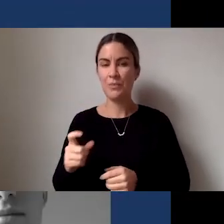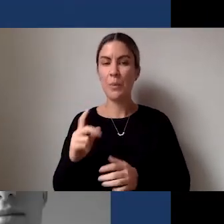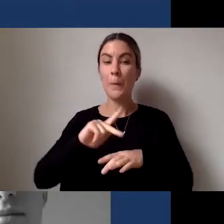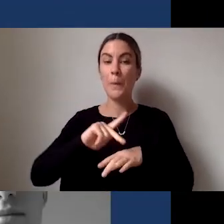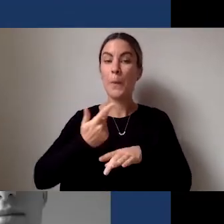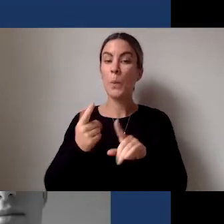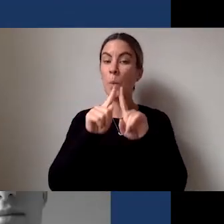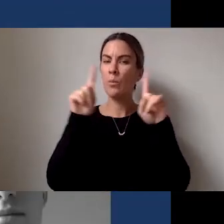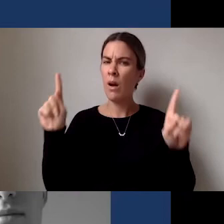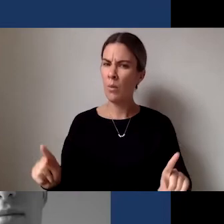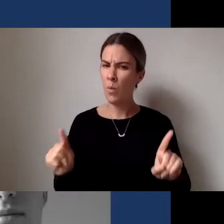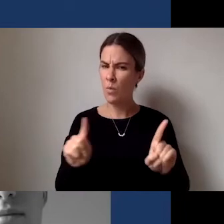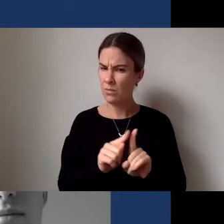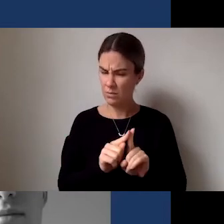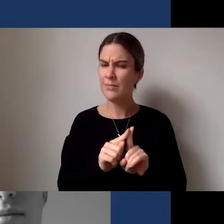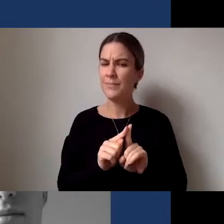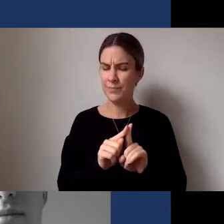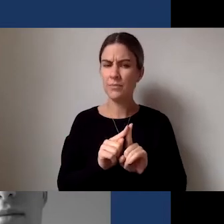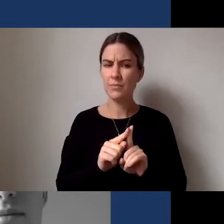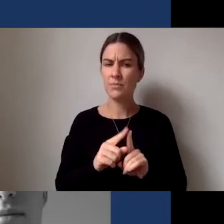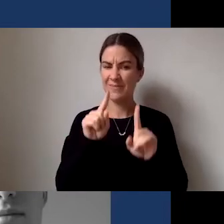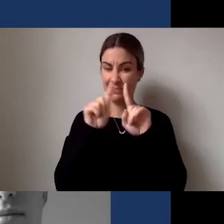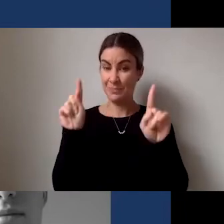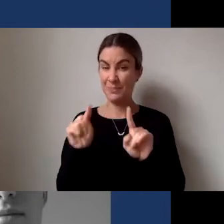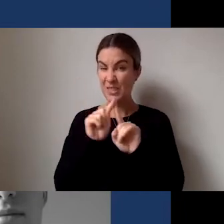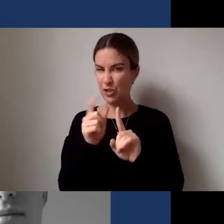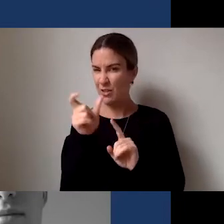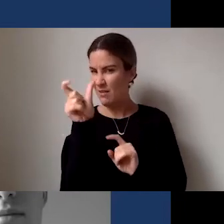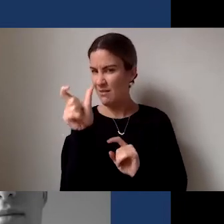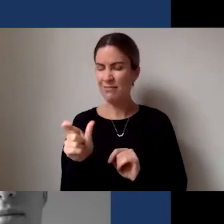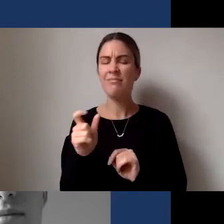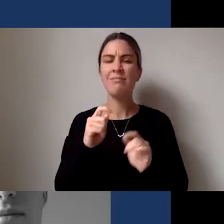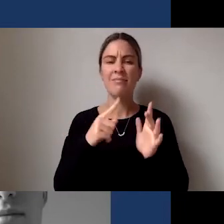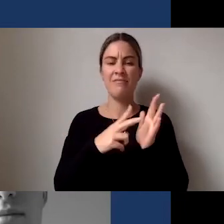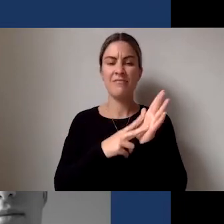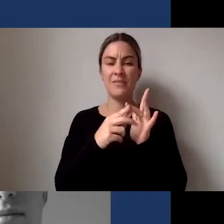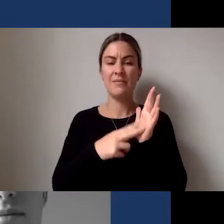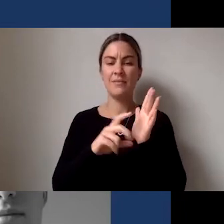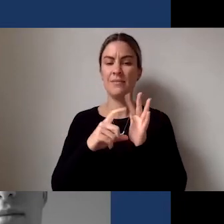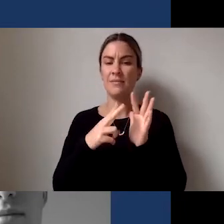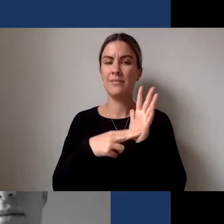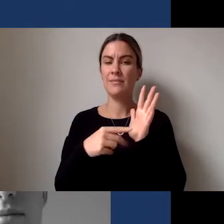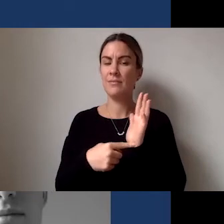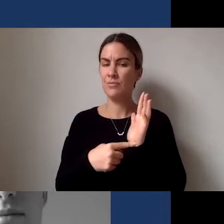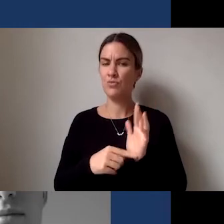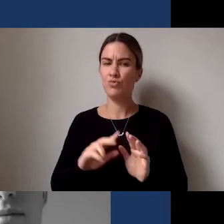There is an image of Vincent. He is a fair-skinned man with short brown hair. He is wearing a white T-shirt and looking directly